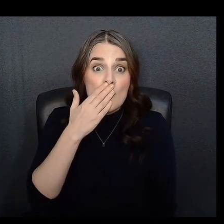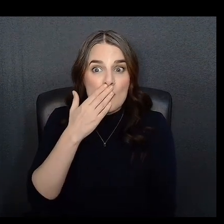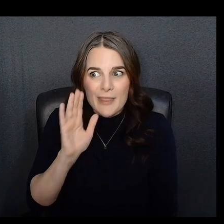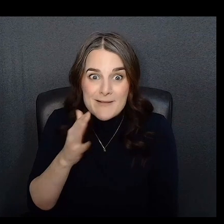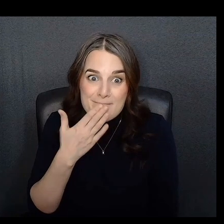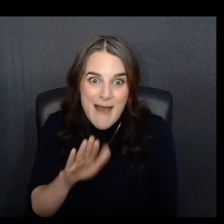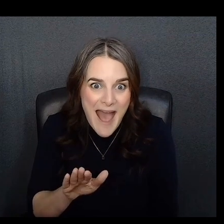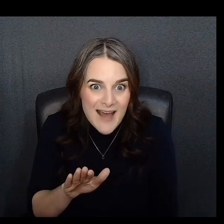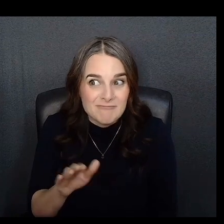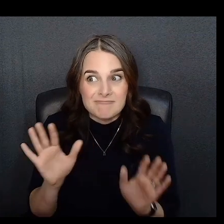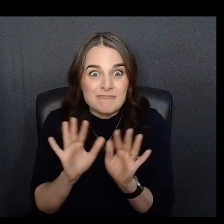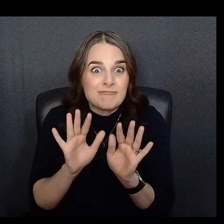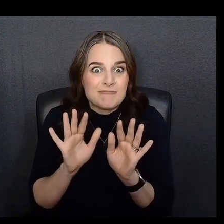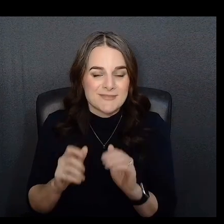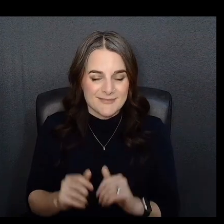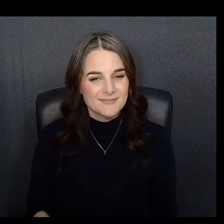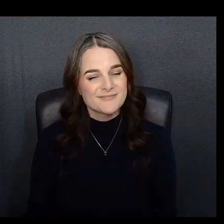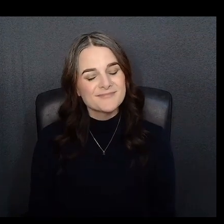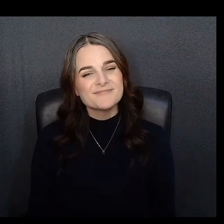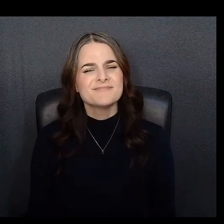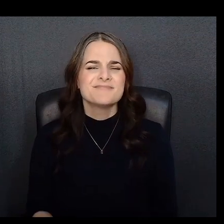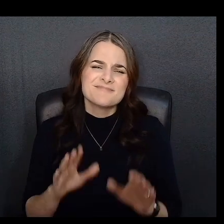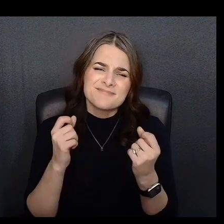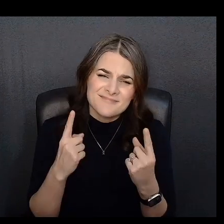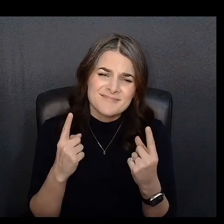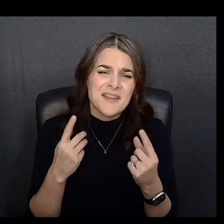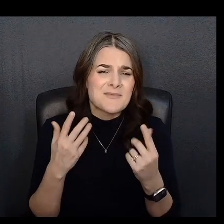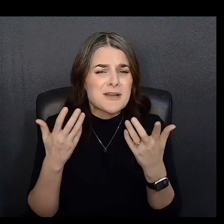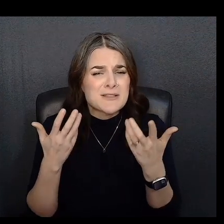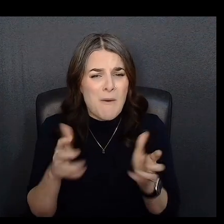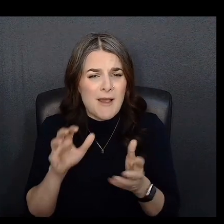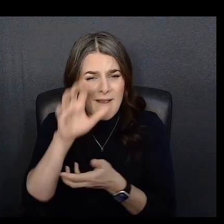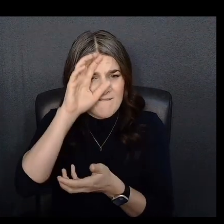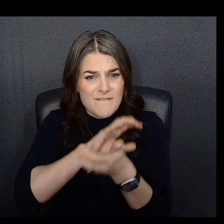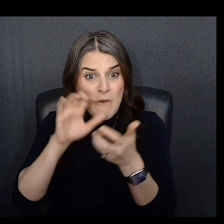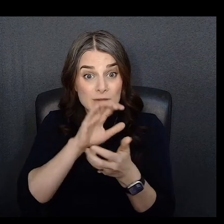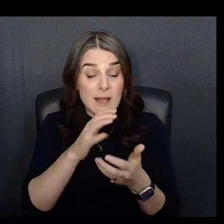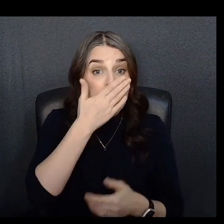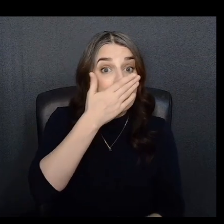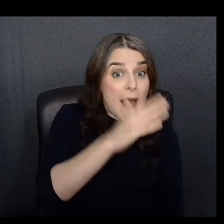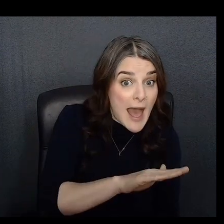that we don't confuse bad and private with things like secret.